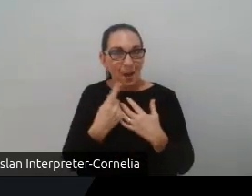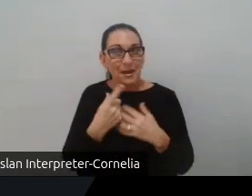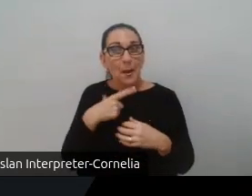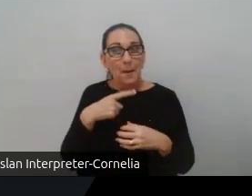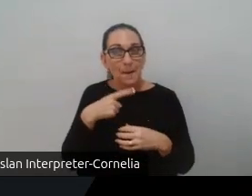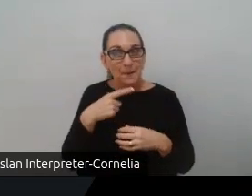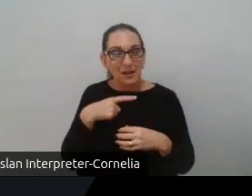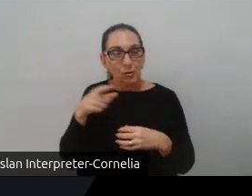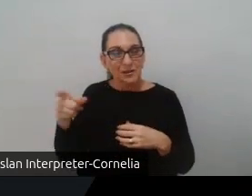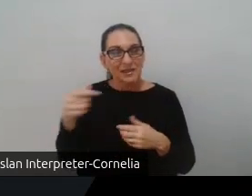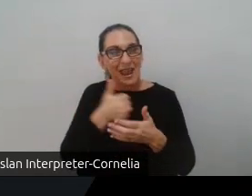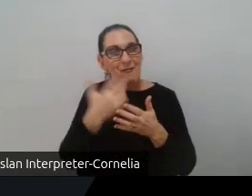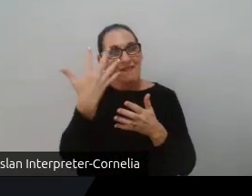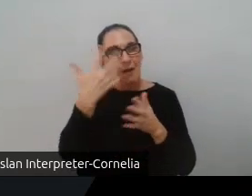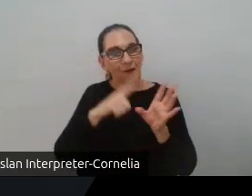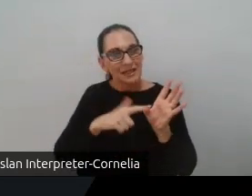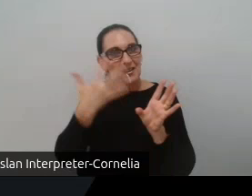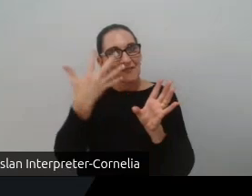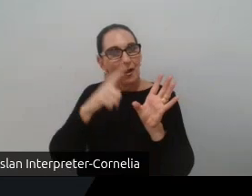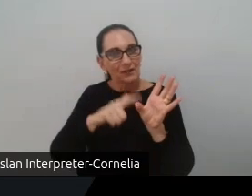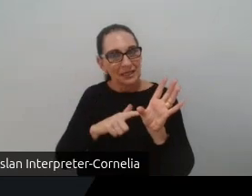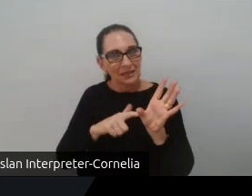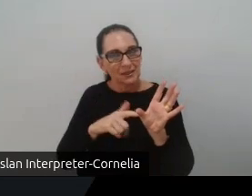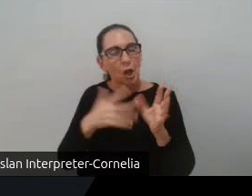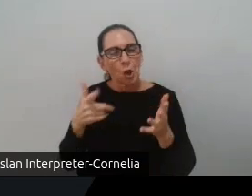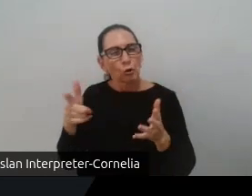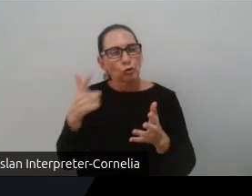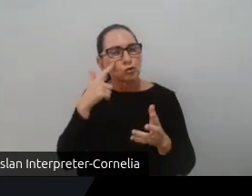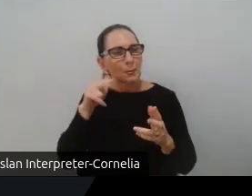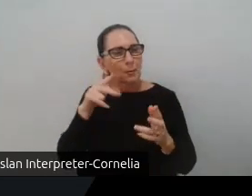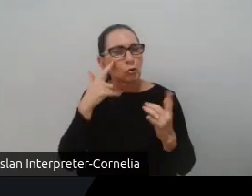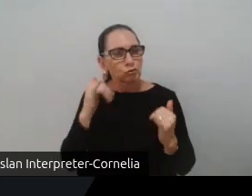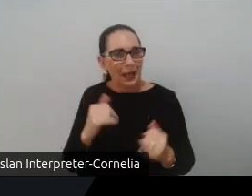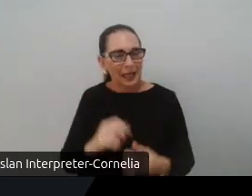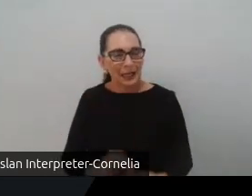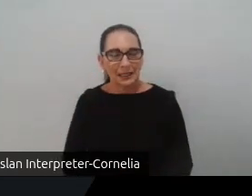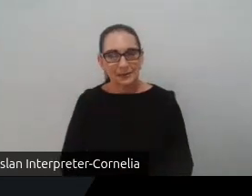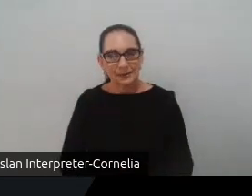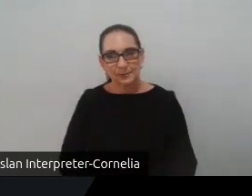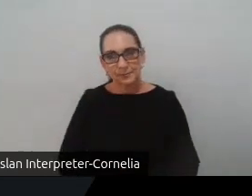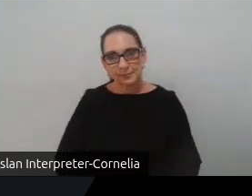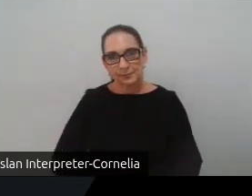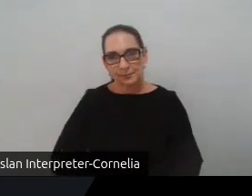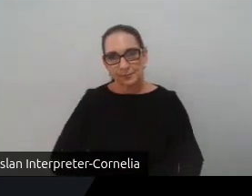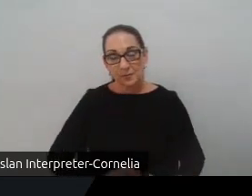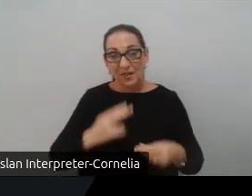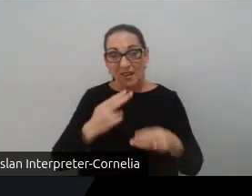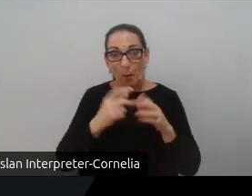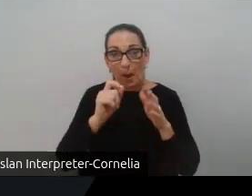5 years but we still see them. So just double check. Um in relation to part five details of